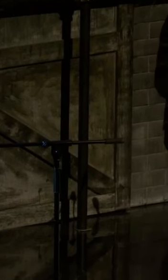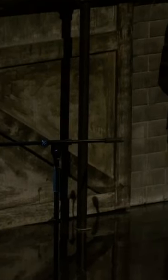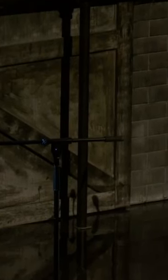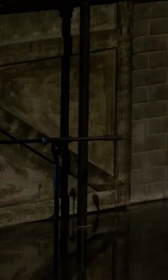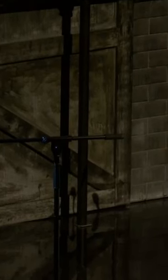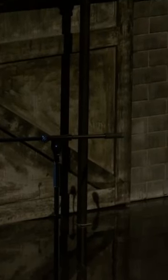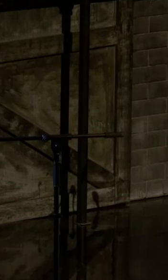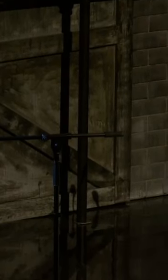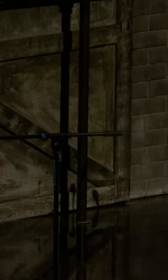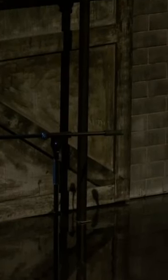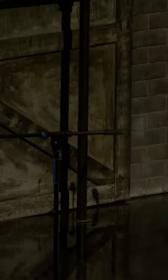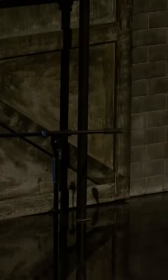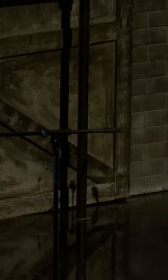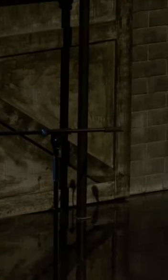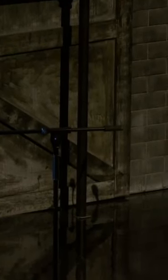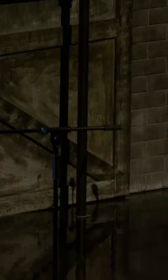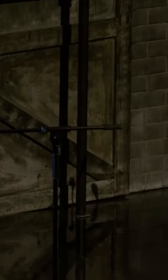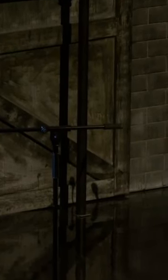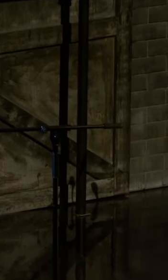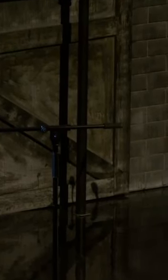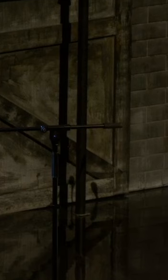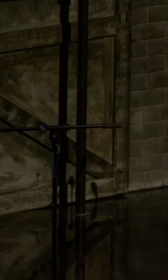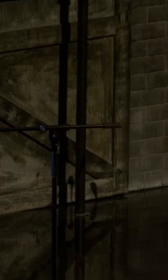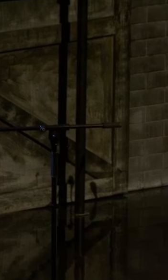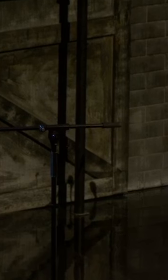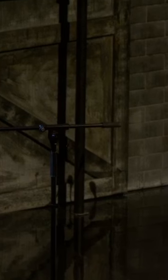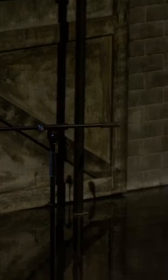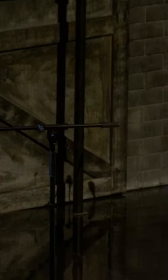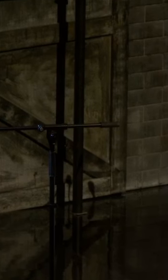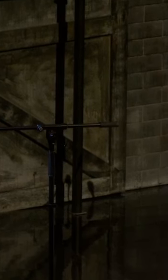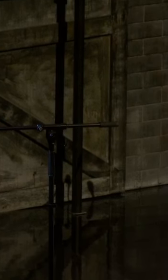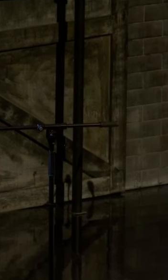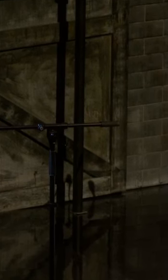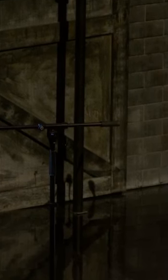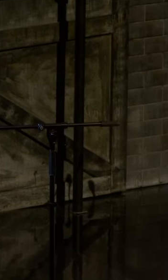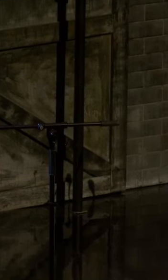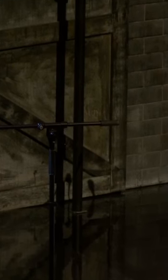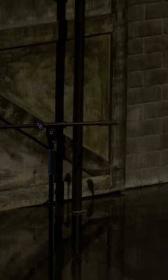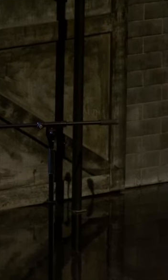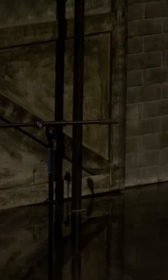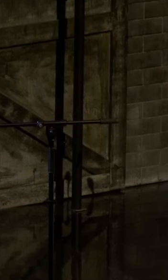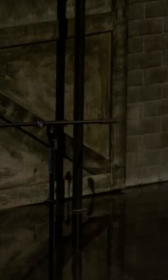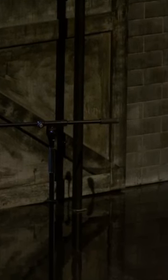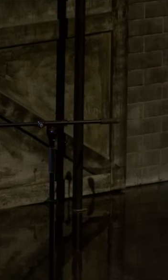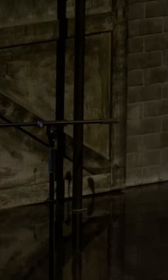as I did just then, so... Thank you to Aunty Ann for the welcome.